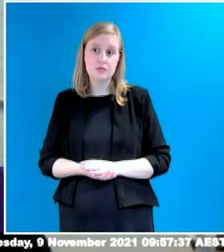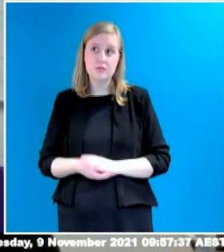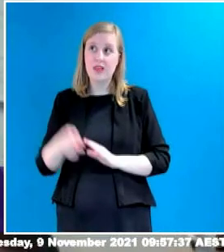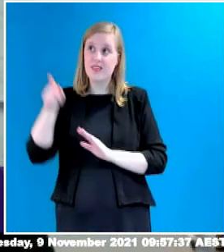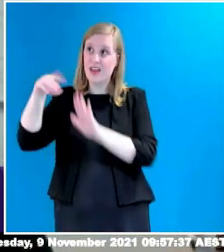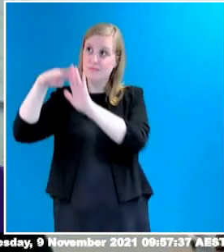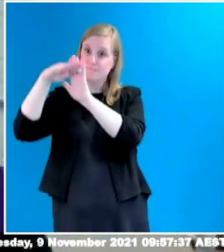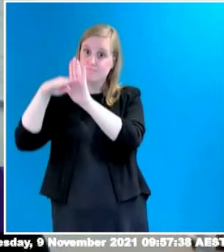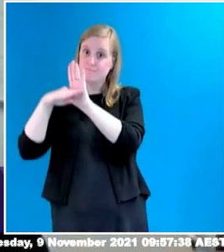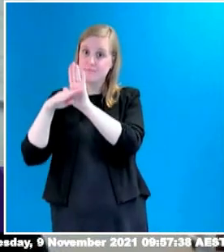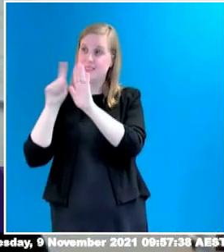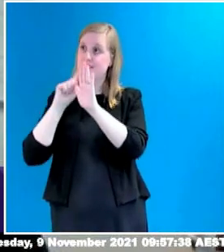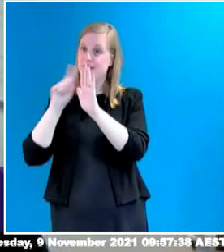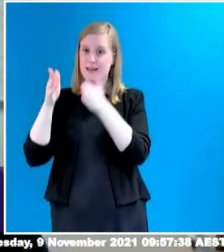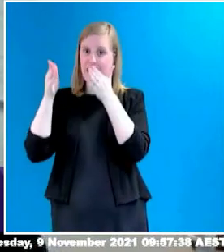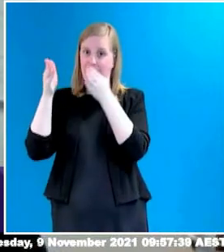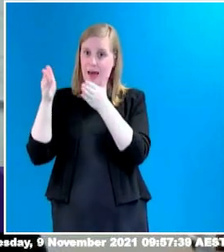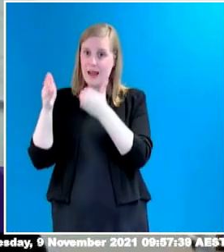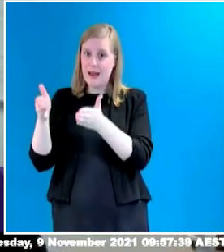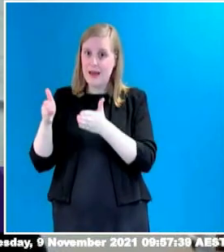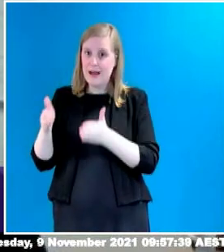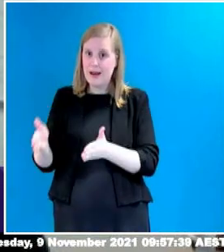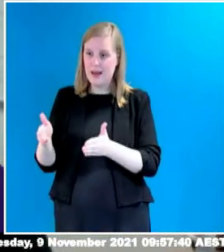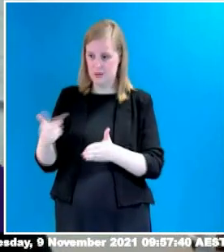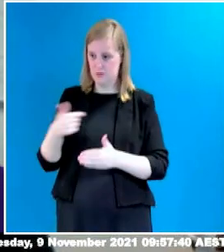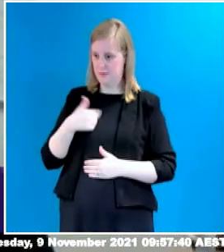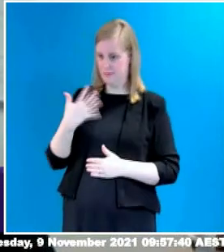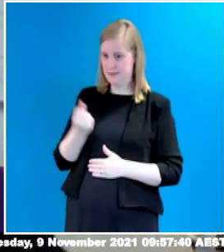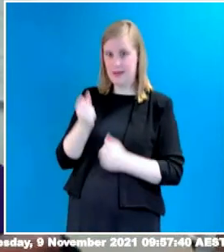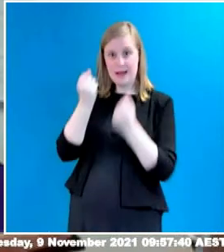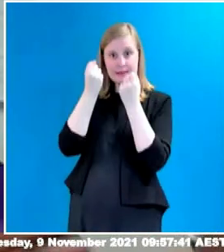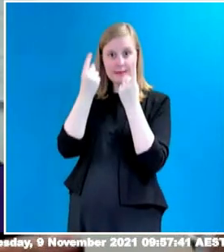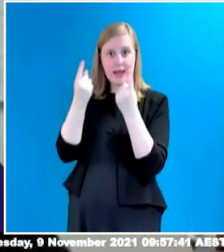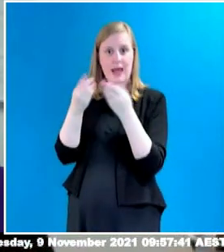Part of it, where discrimination law comes into it, it is